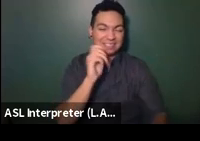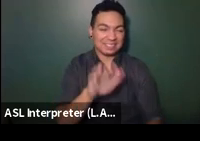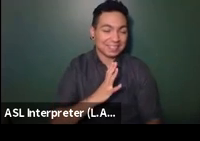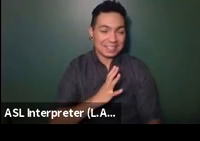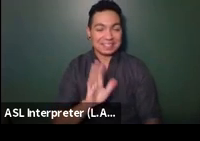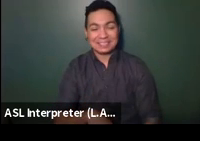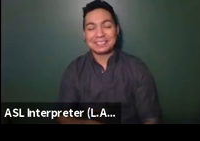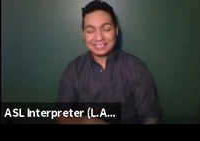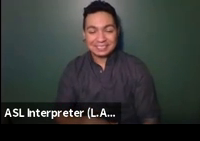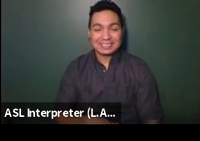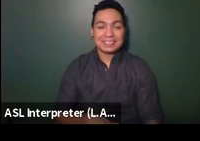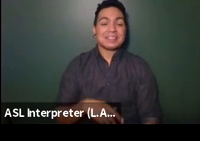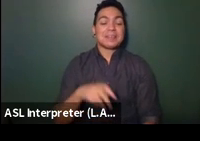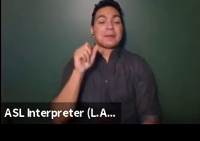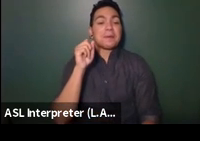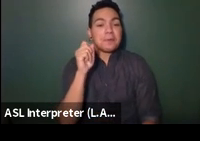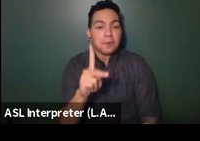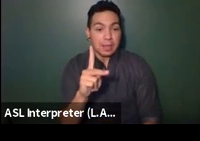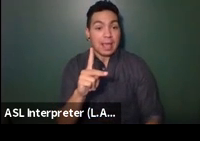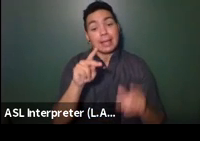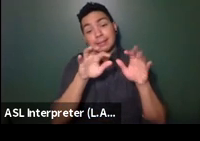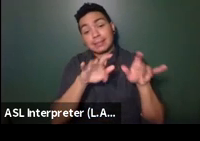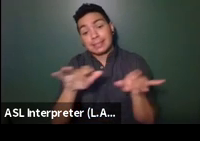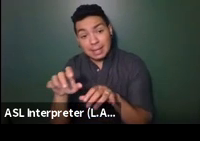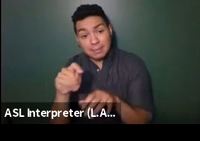ESD 189 - Amy Colburn: So I can put text in the text box and then if I look down at the bottom.